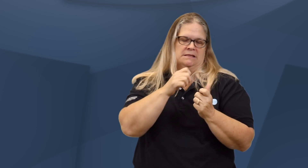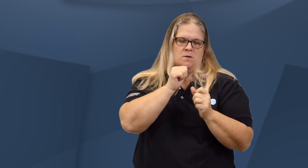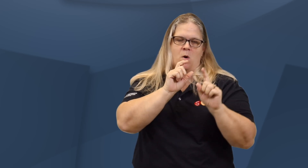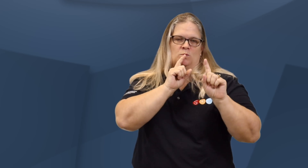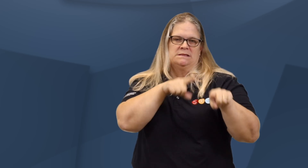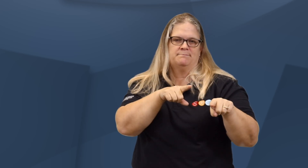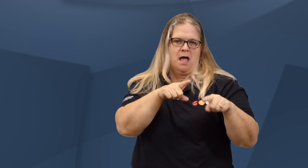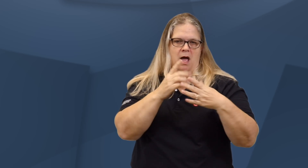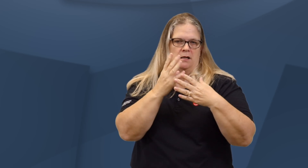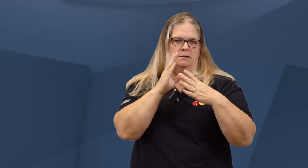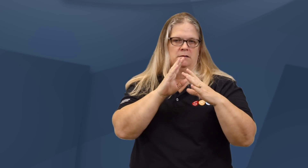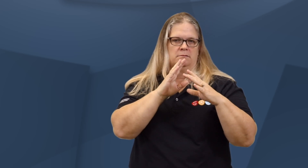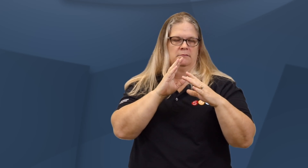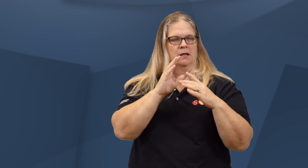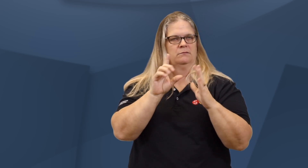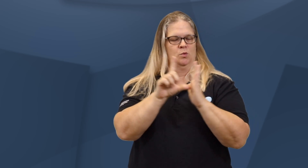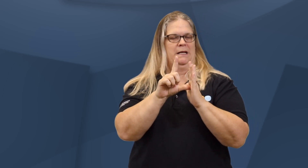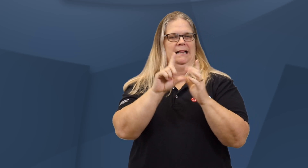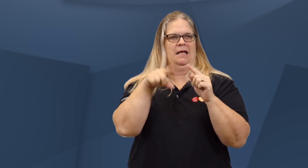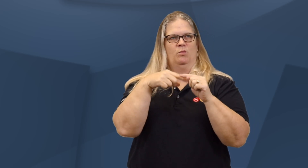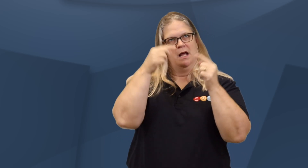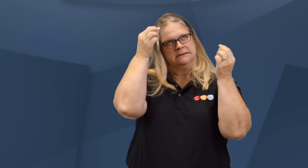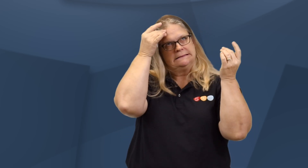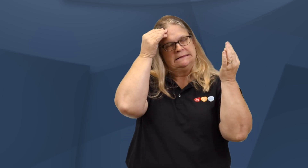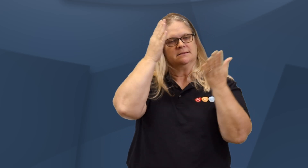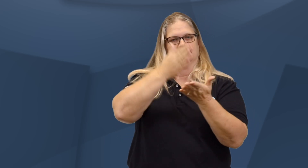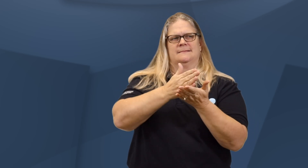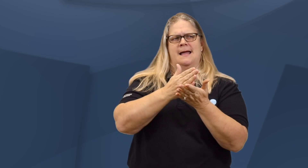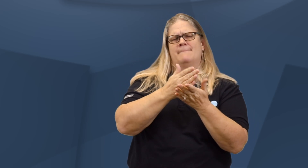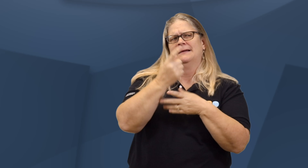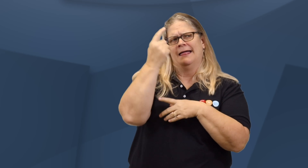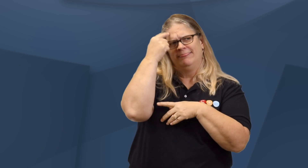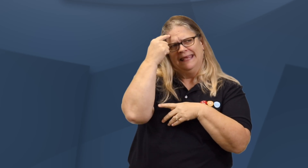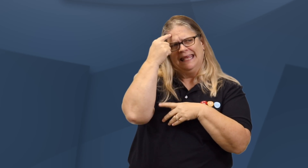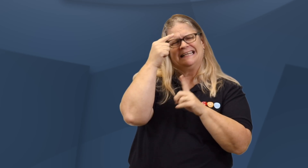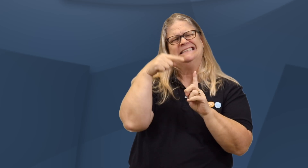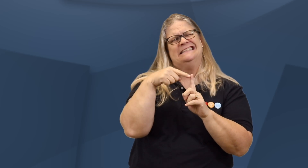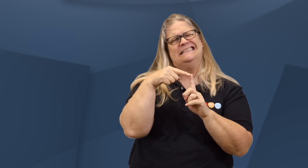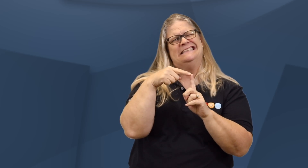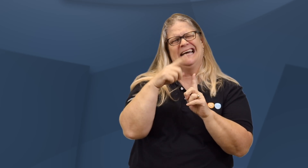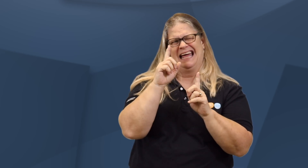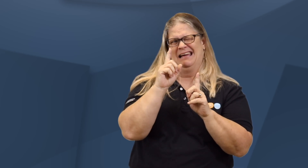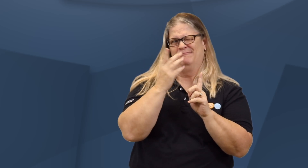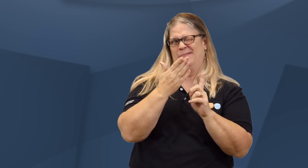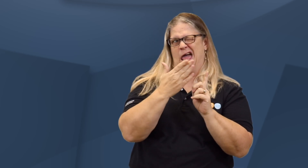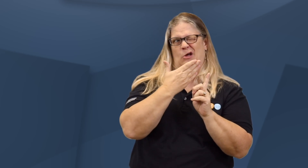Their brain doesn't responds quickly when they really need to stop and think and consider,